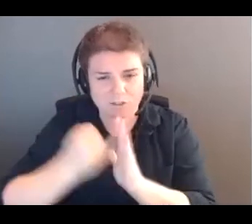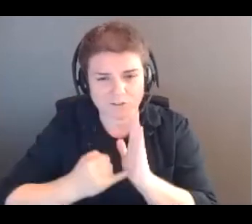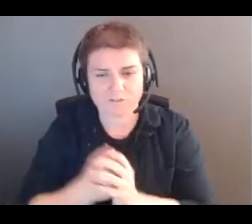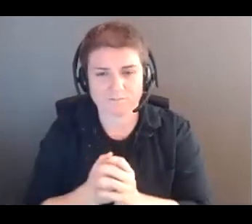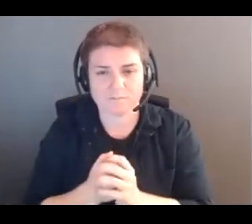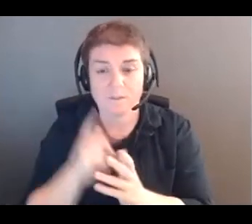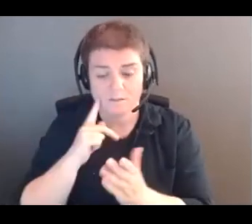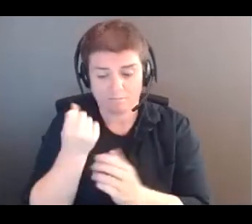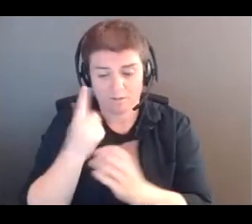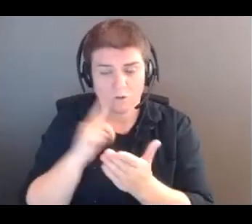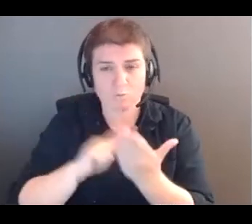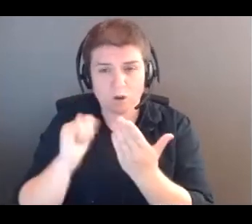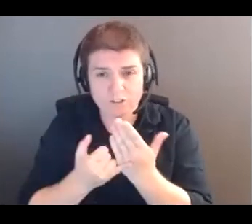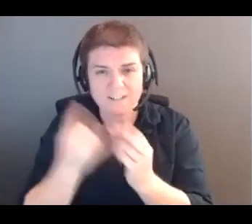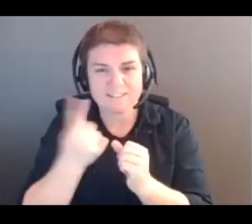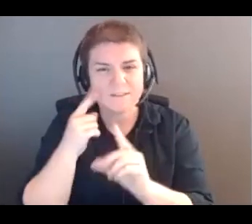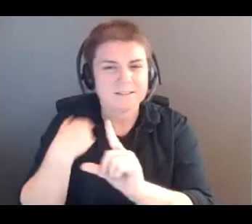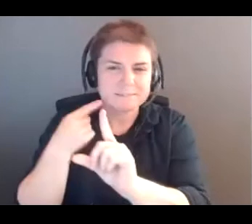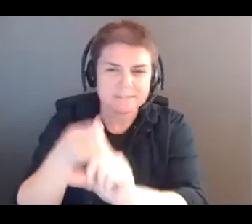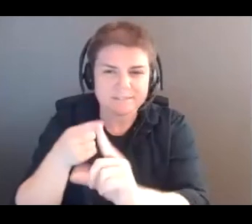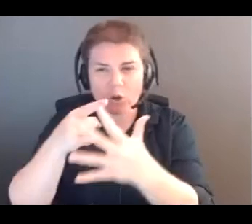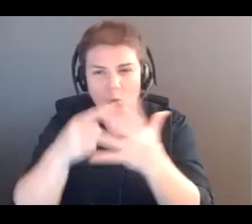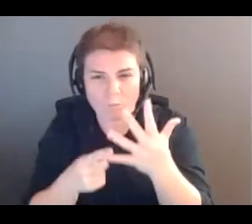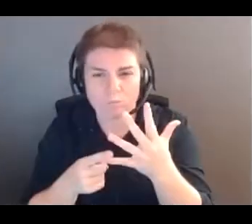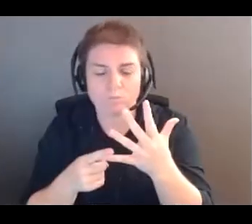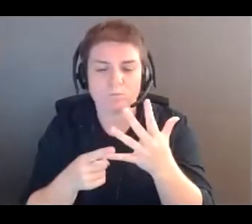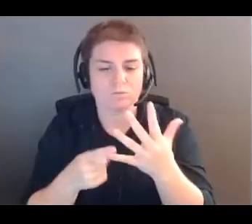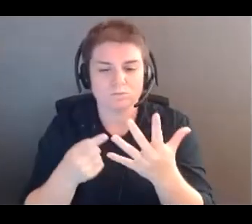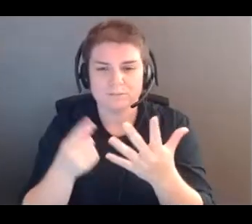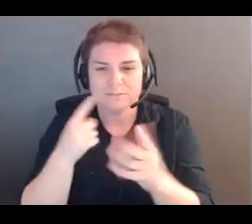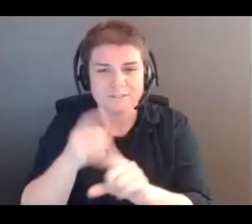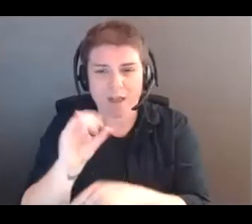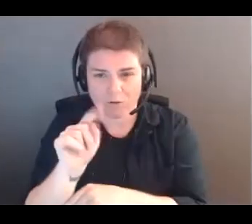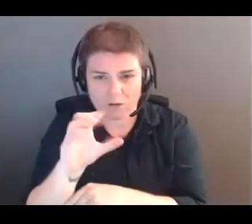something with a specific outcome, a specific set of goals, and a distinct beginning and